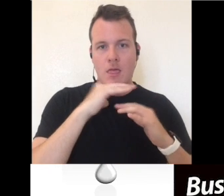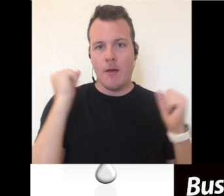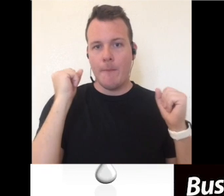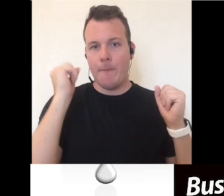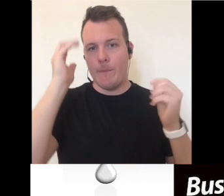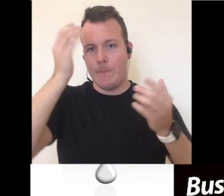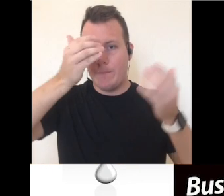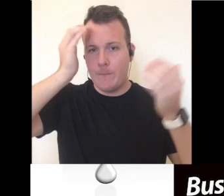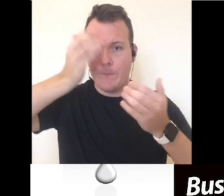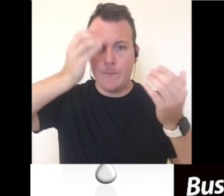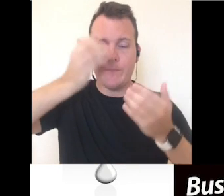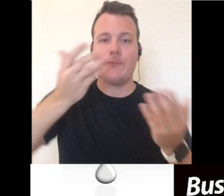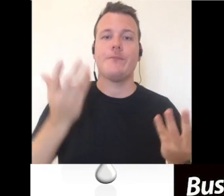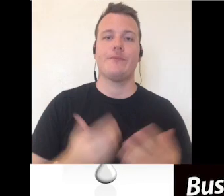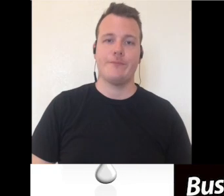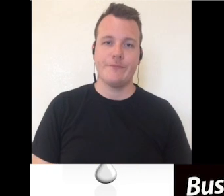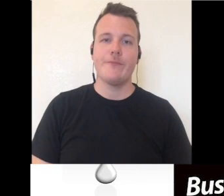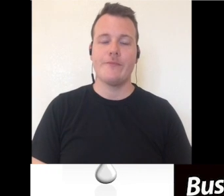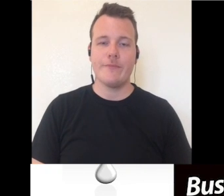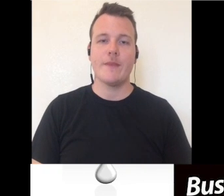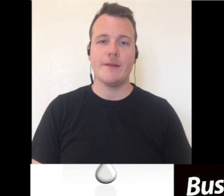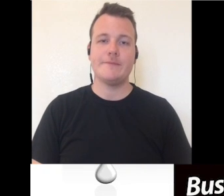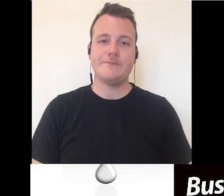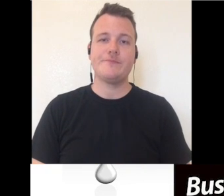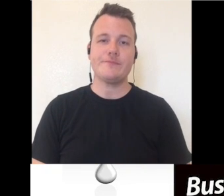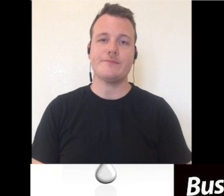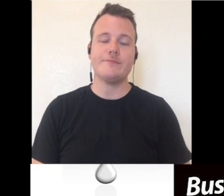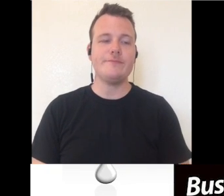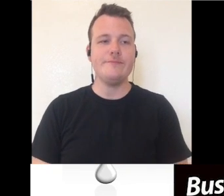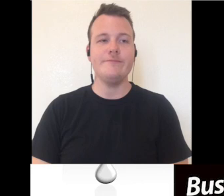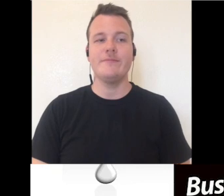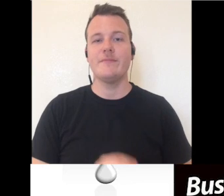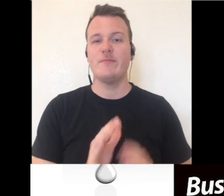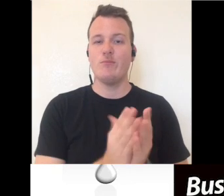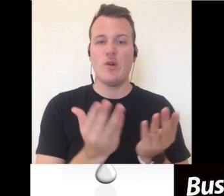paragraphs of business planning chapters, you find yourself falling asleep pretty